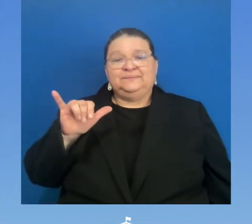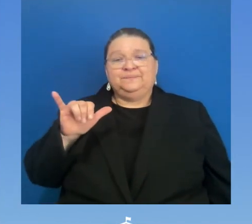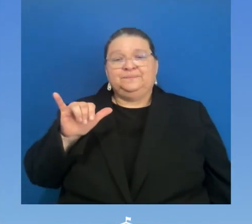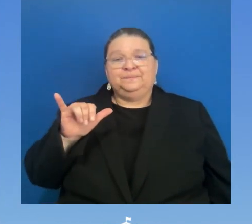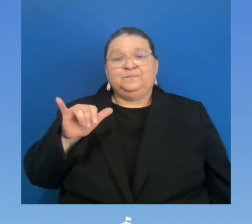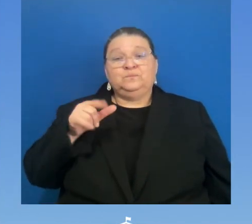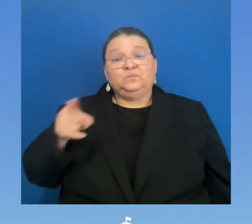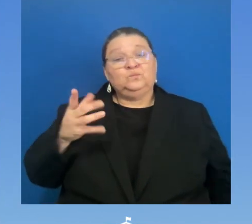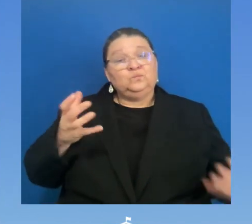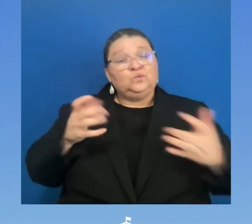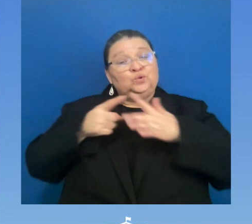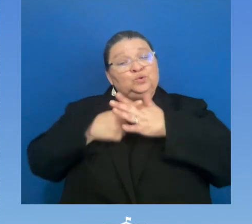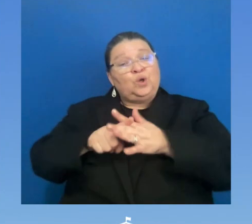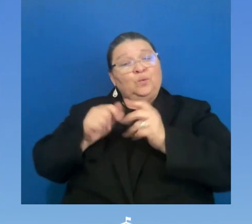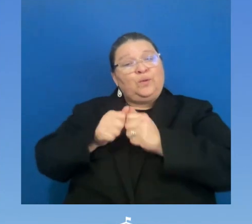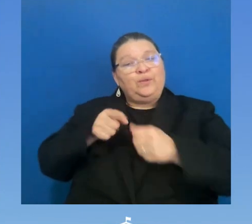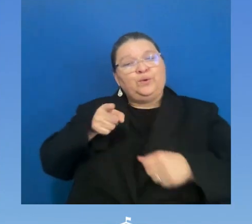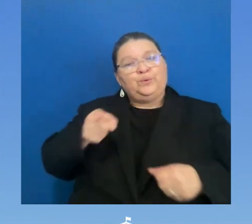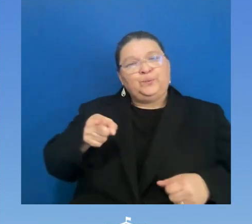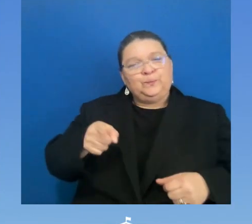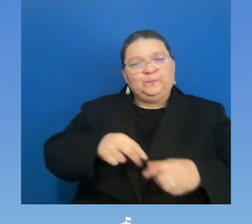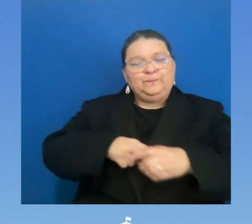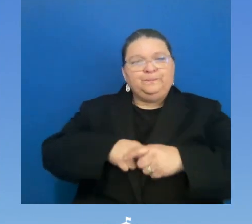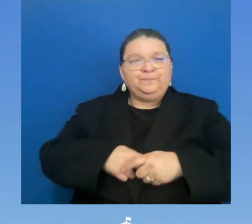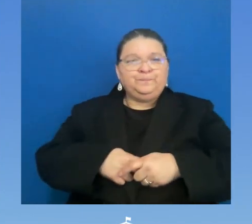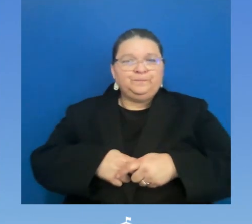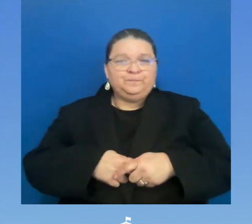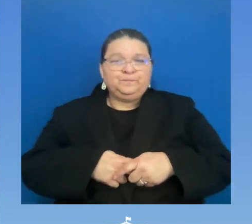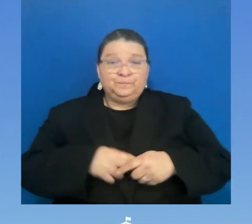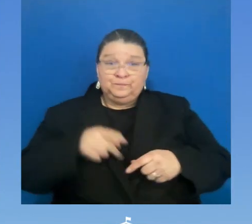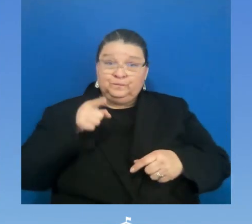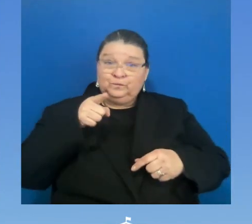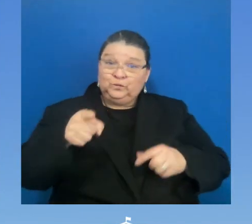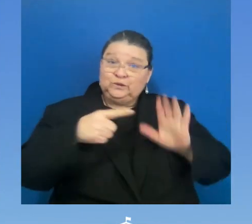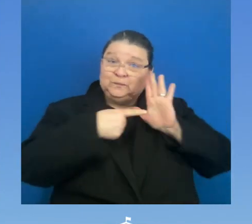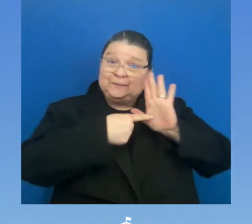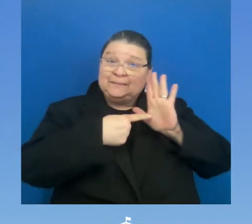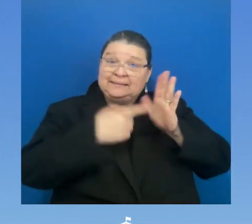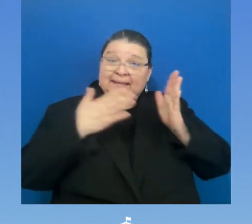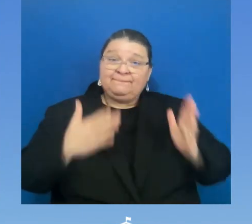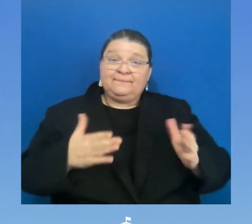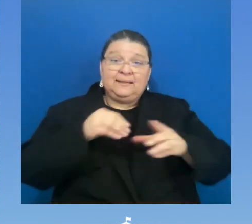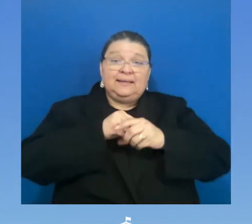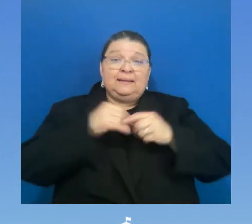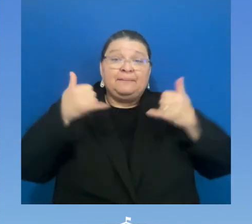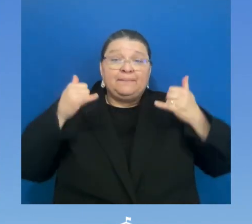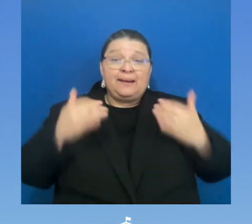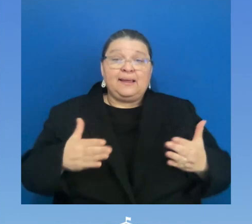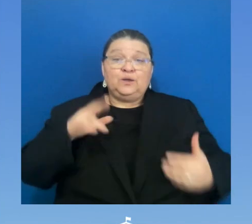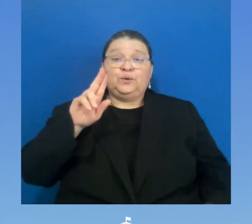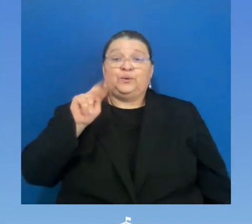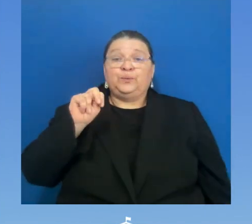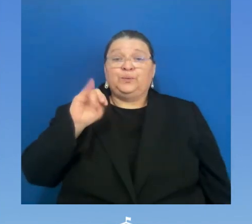in the Players Association Union. And we still see that there are issues